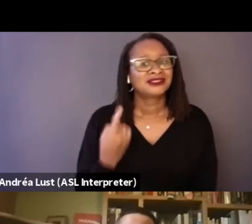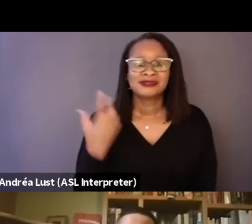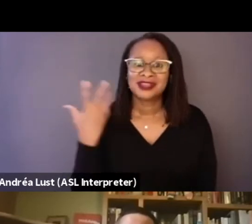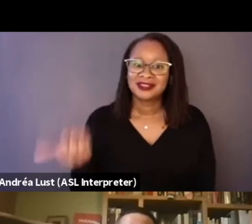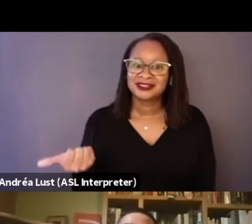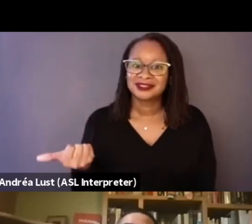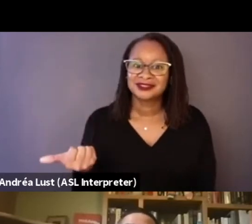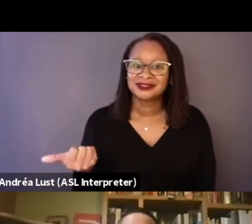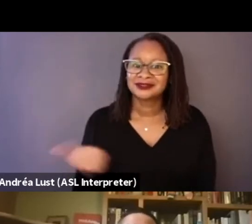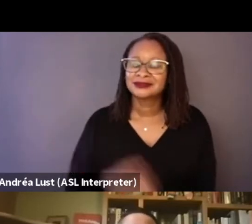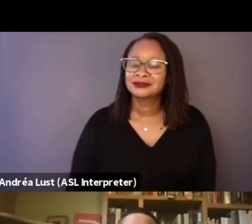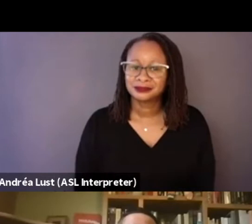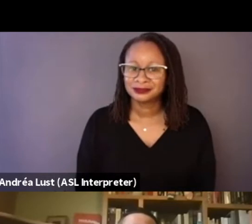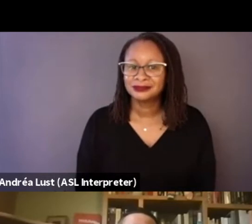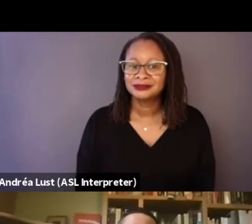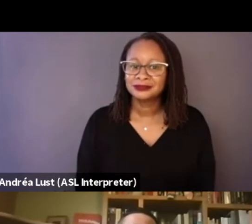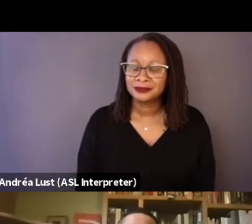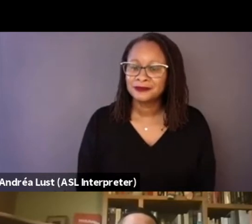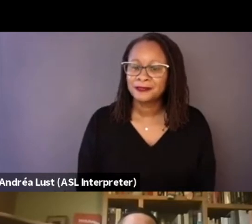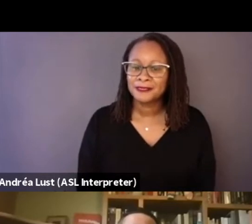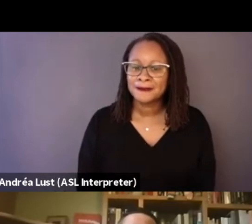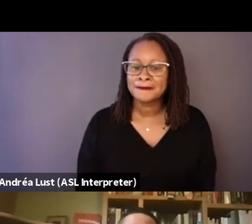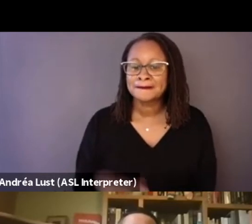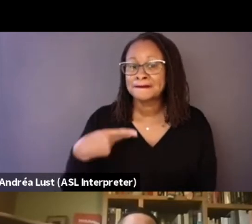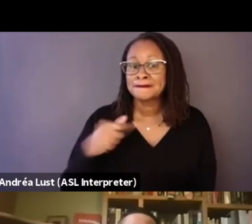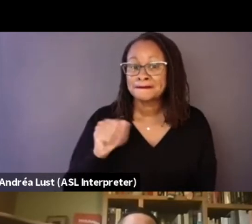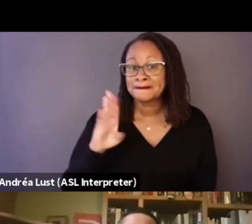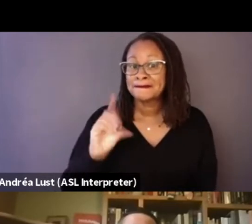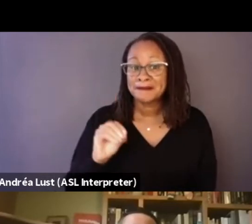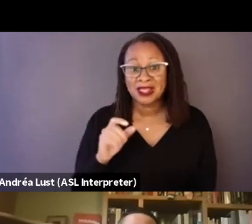Yeah, I think everyone tries to find his own place in this world.